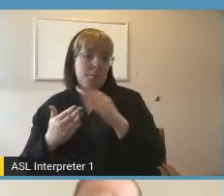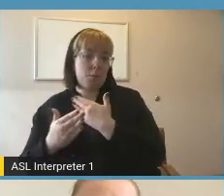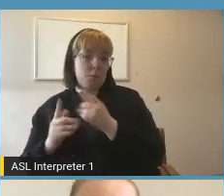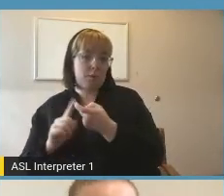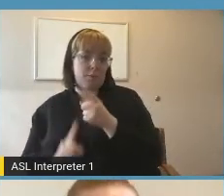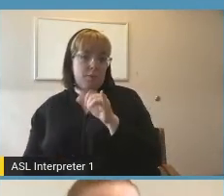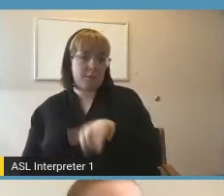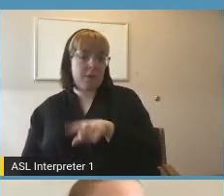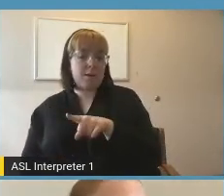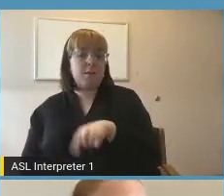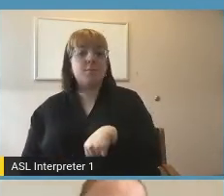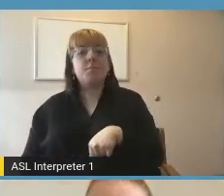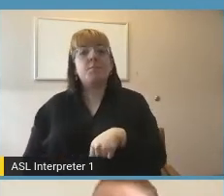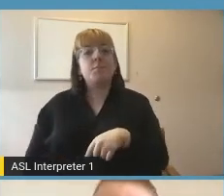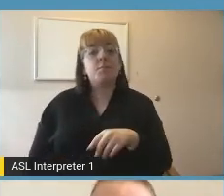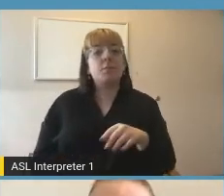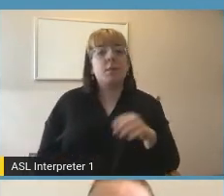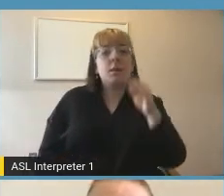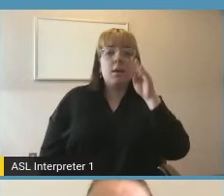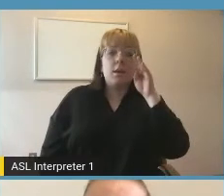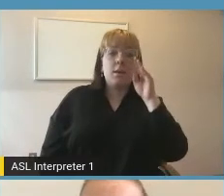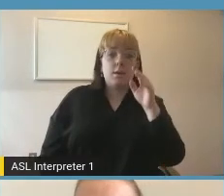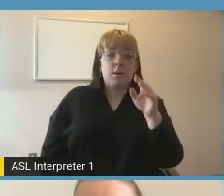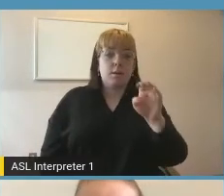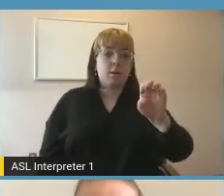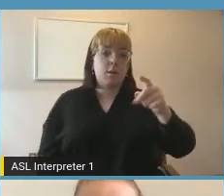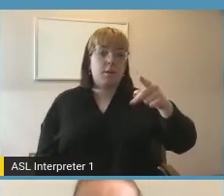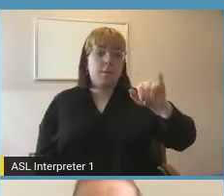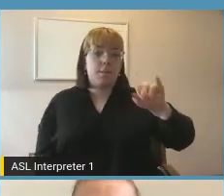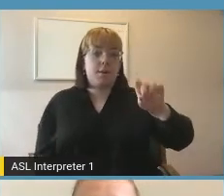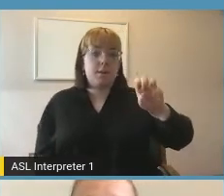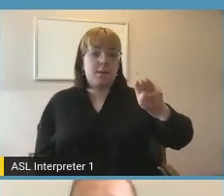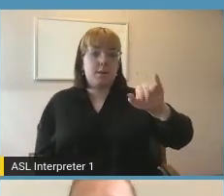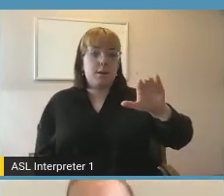you can sign up and then cancel after the first month and get a bunch of music. The